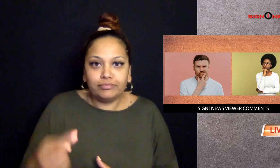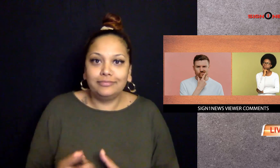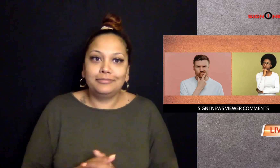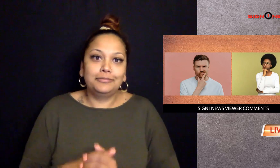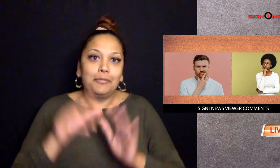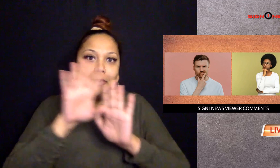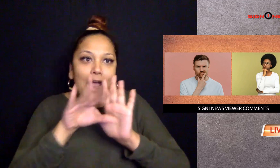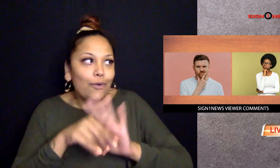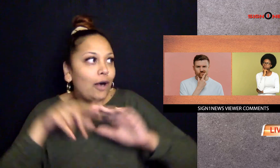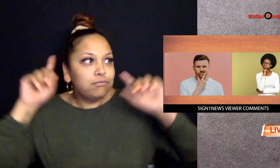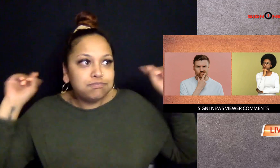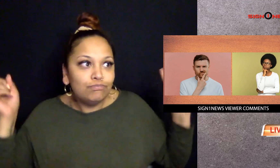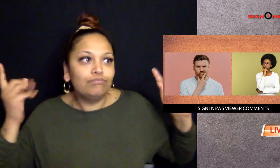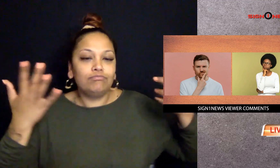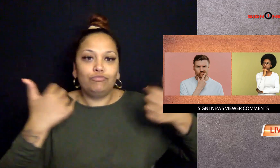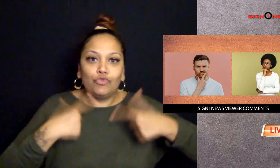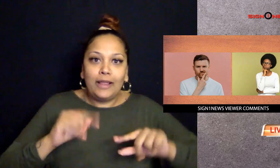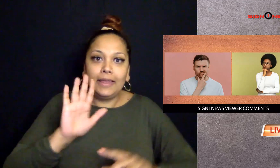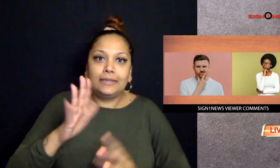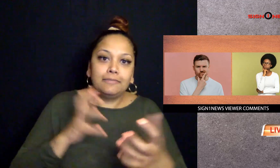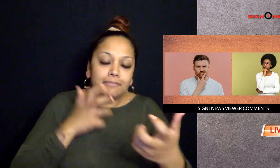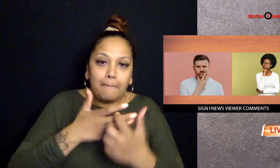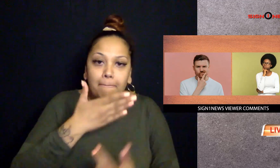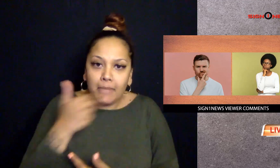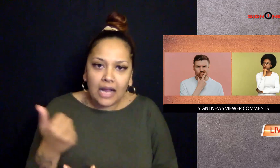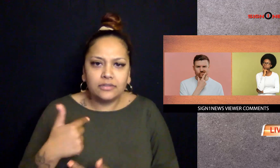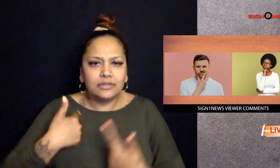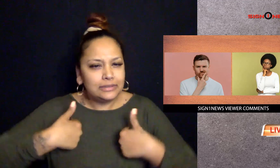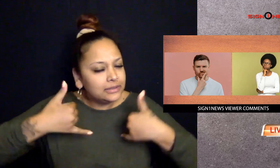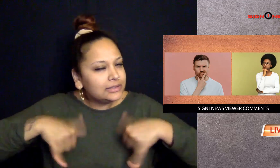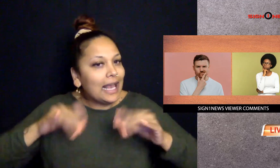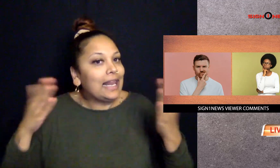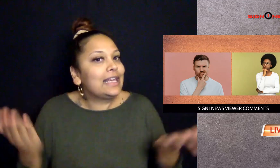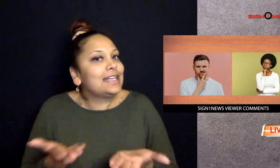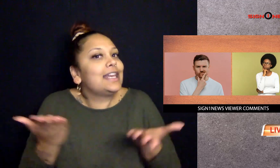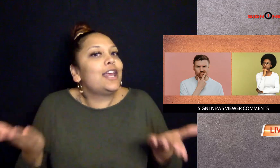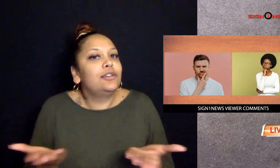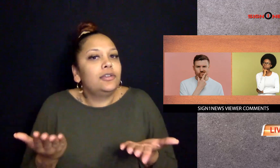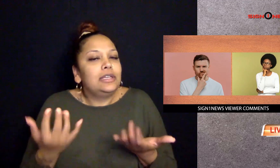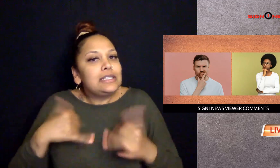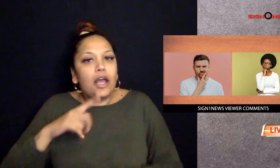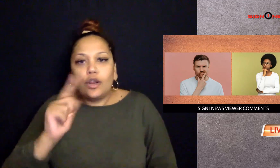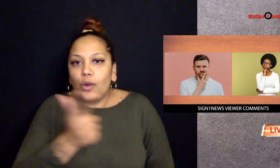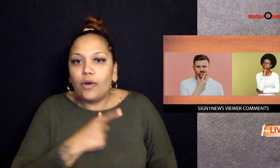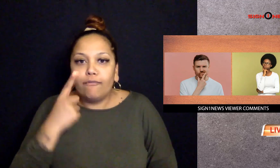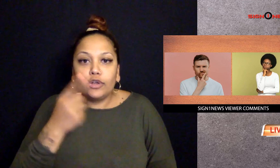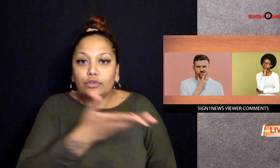traveling all over the world I have different backgrounds and I'm trying my best but you